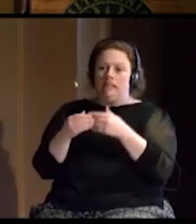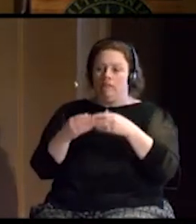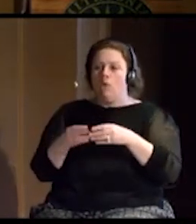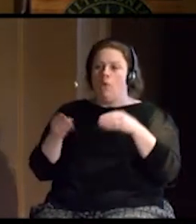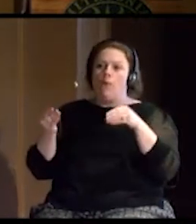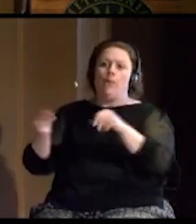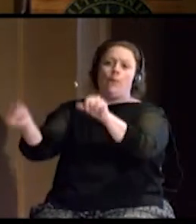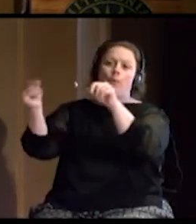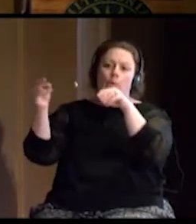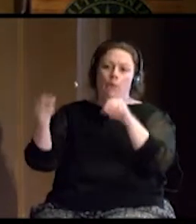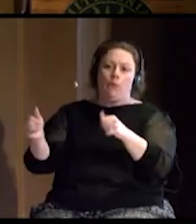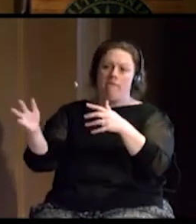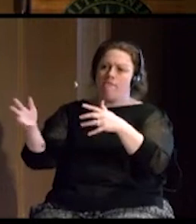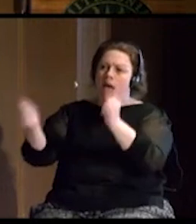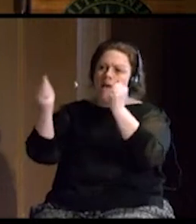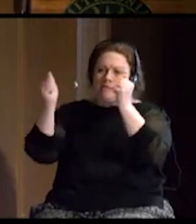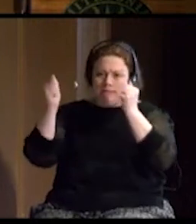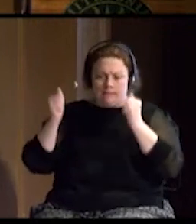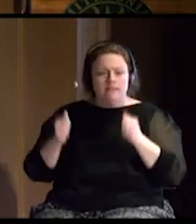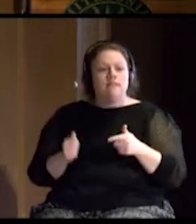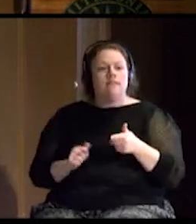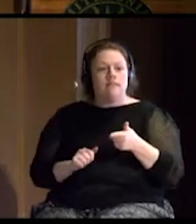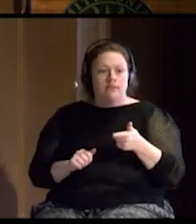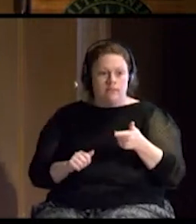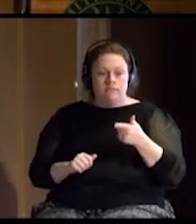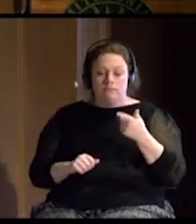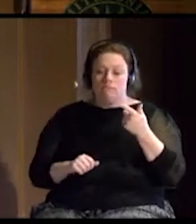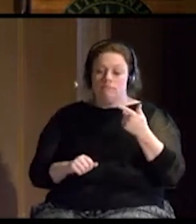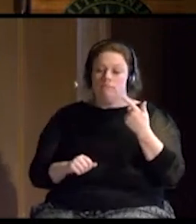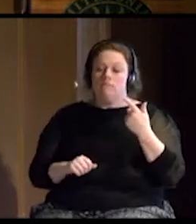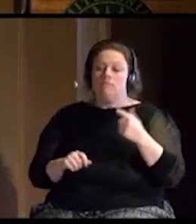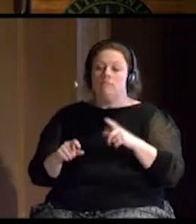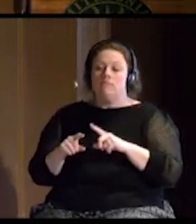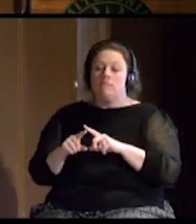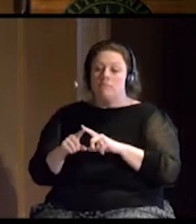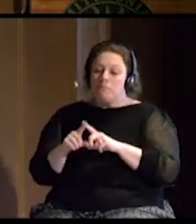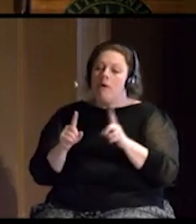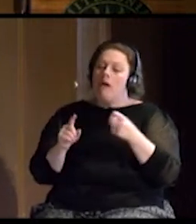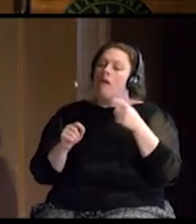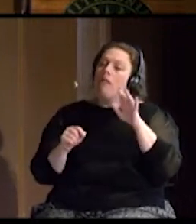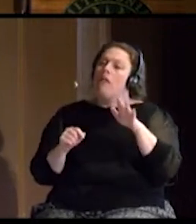to the locomotion constraints imposed by the viscosity of water and drag flow.